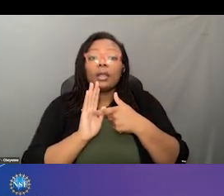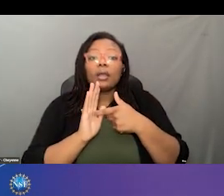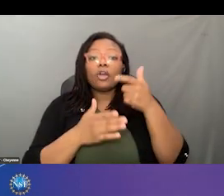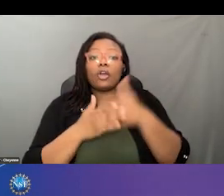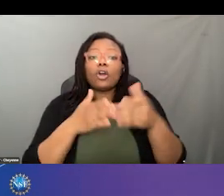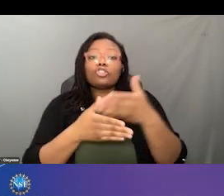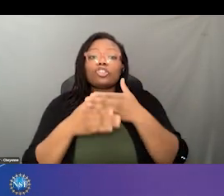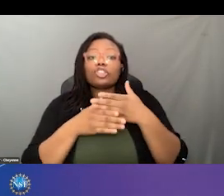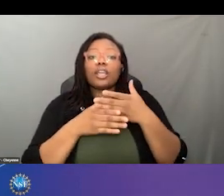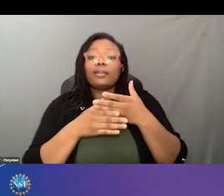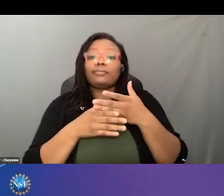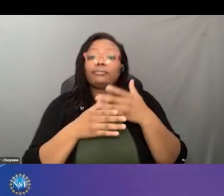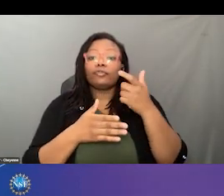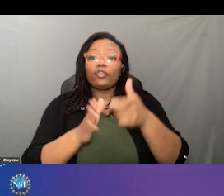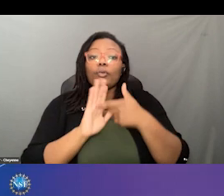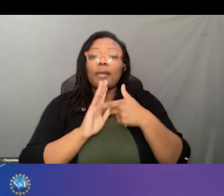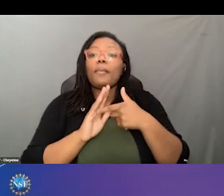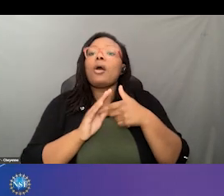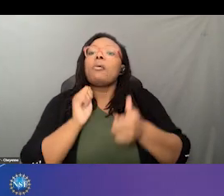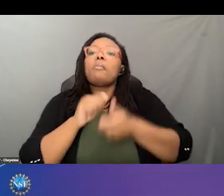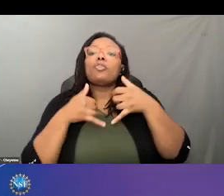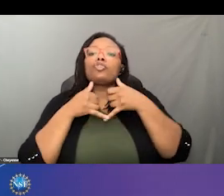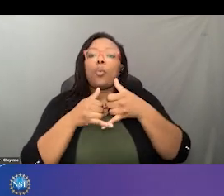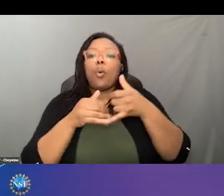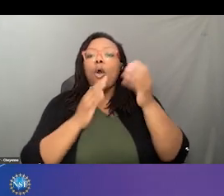Most awards are automatically closed, but if there are special terms and conditions